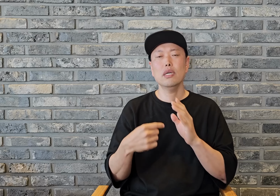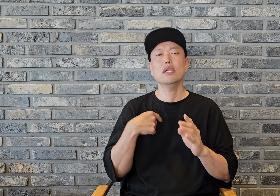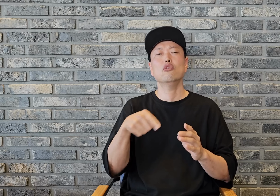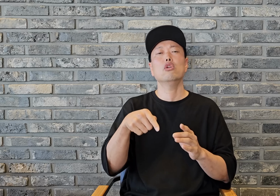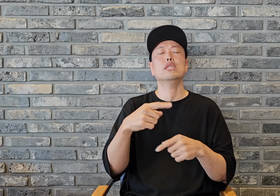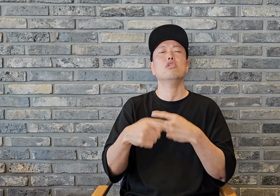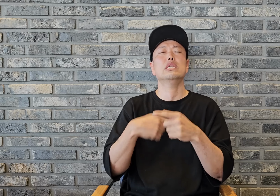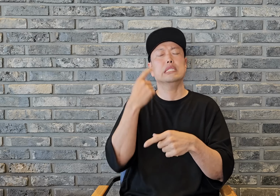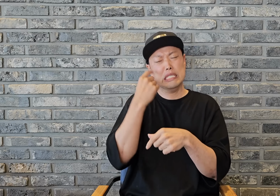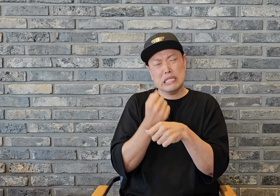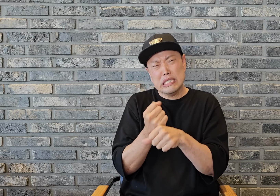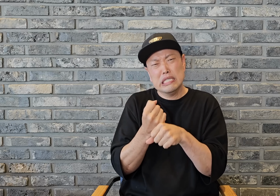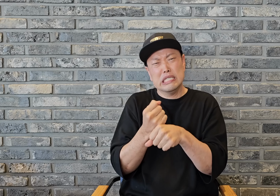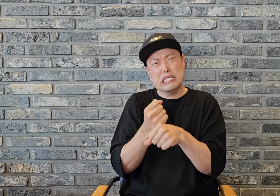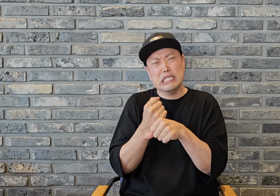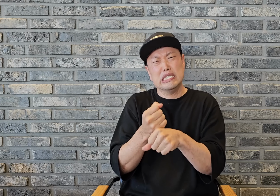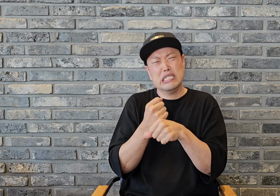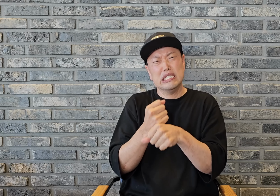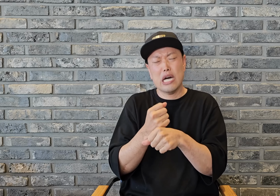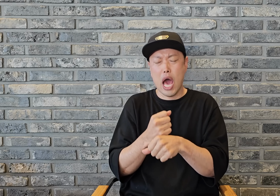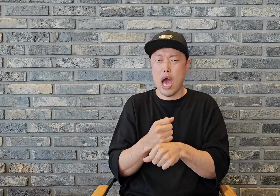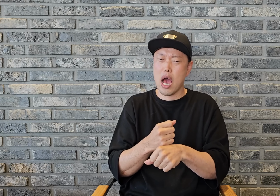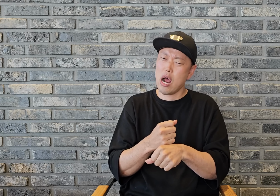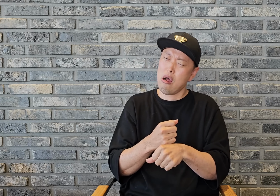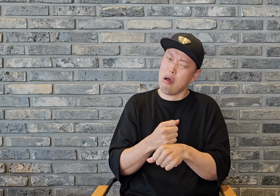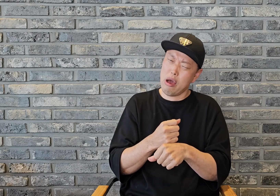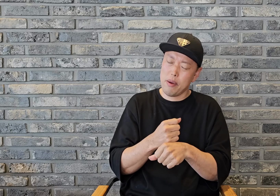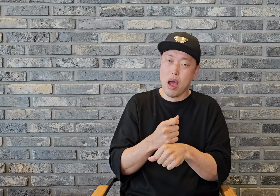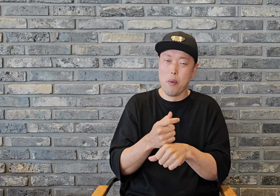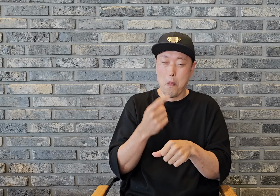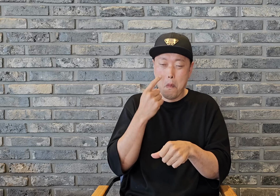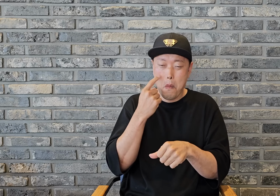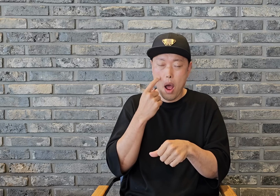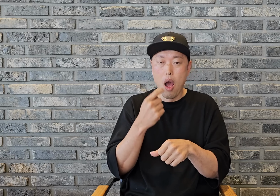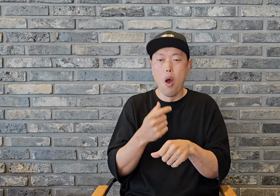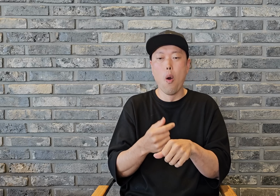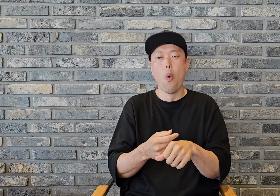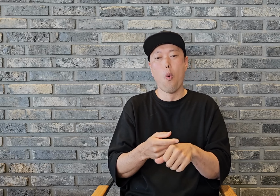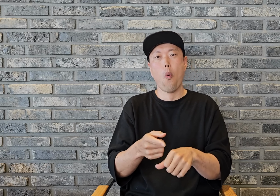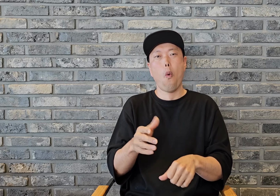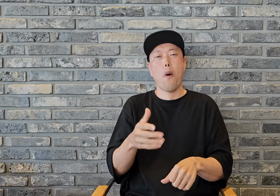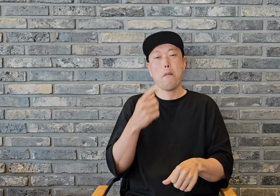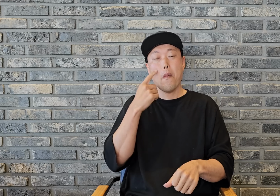After much thought and research, if I upload a video,